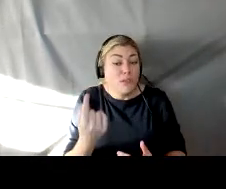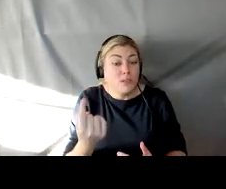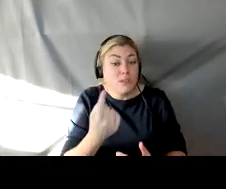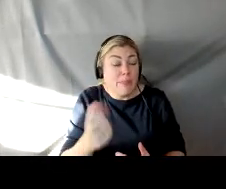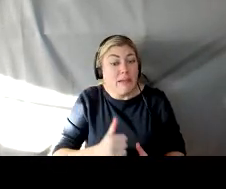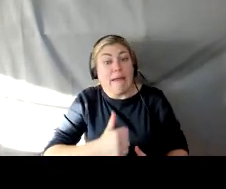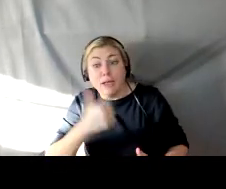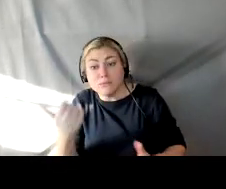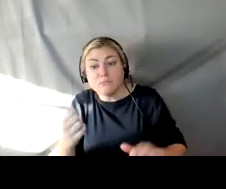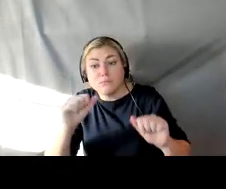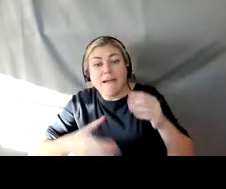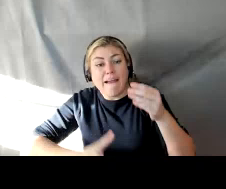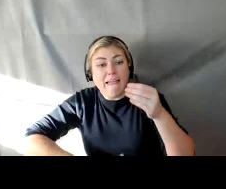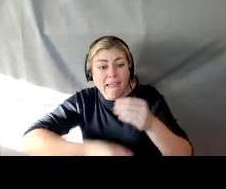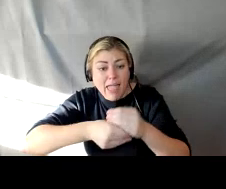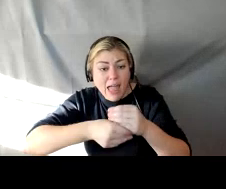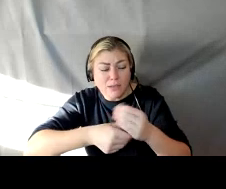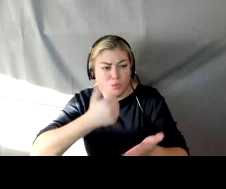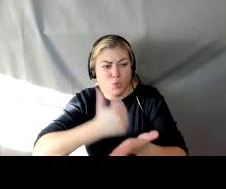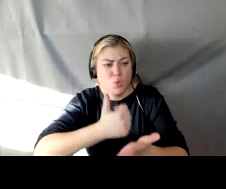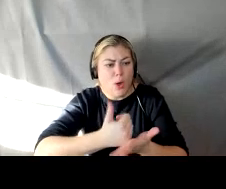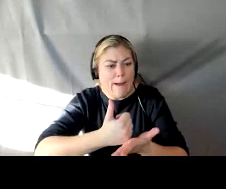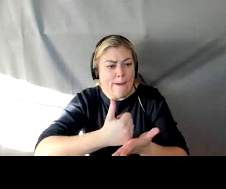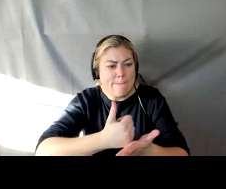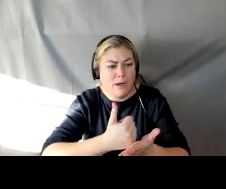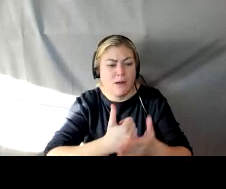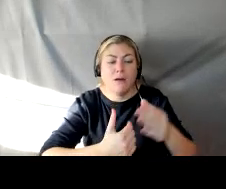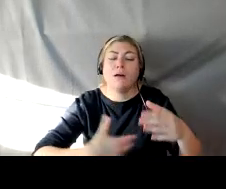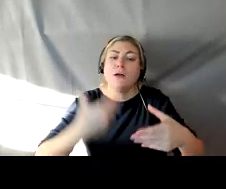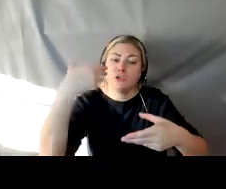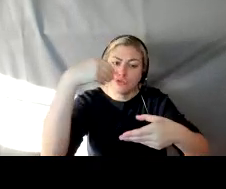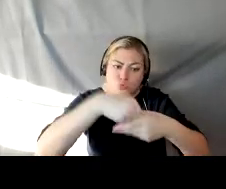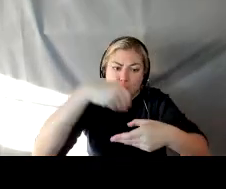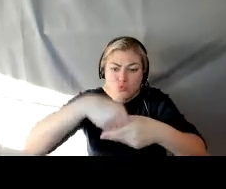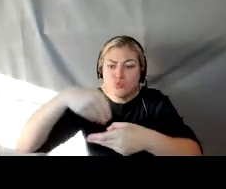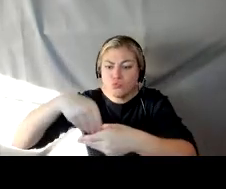strengthen in these conservation and education and recreation areas?